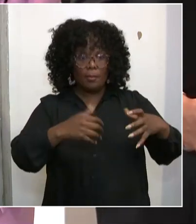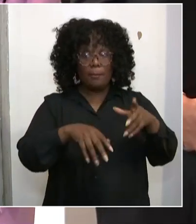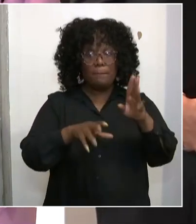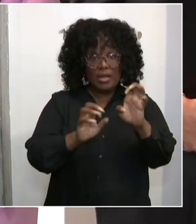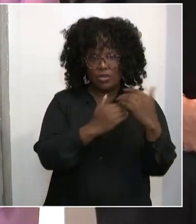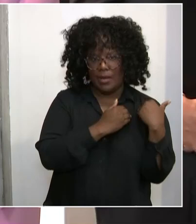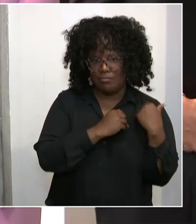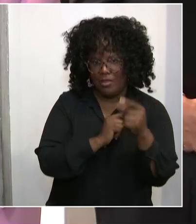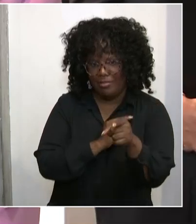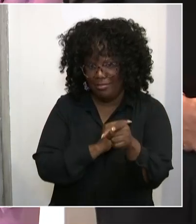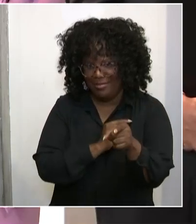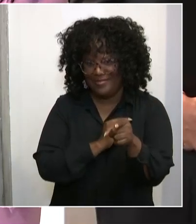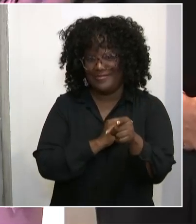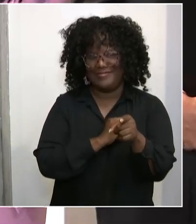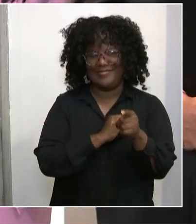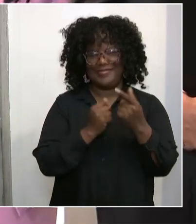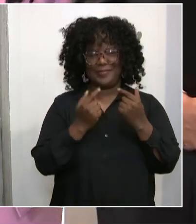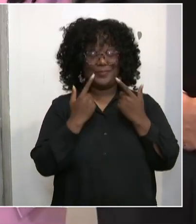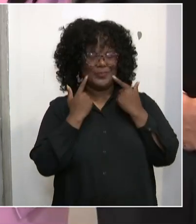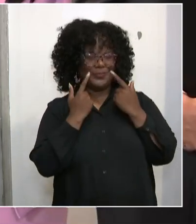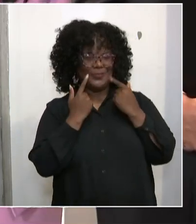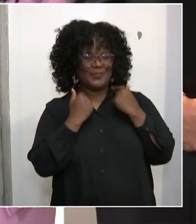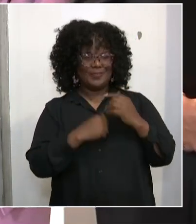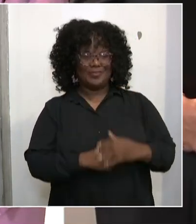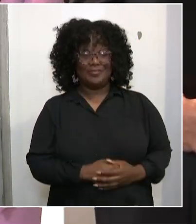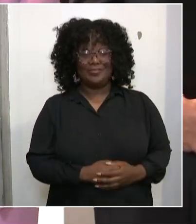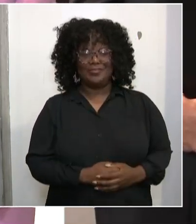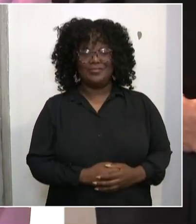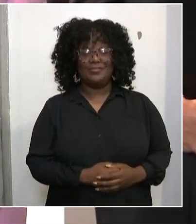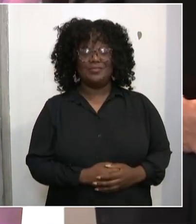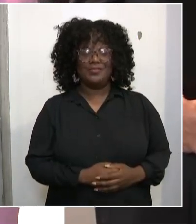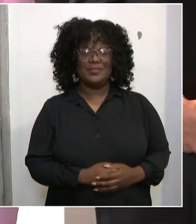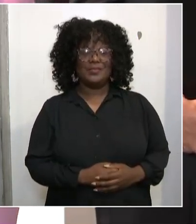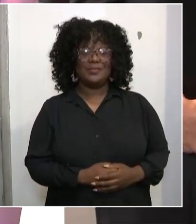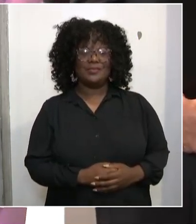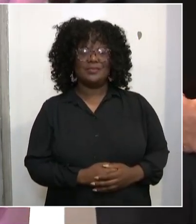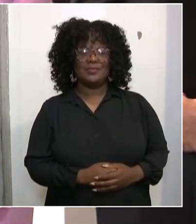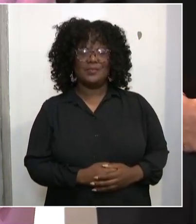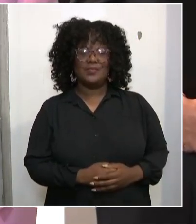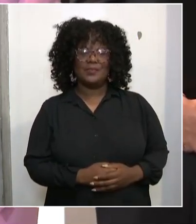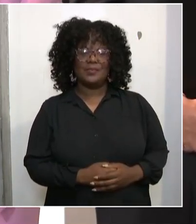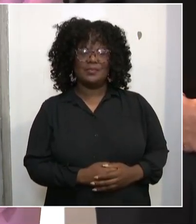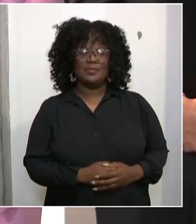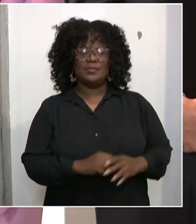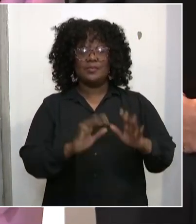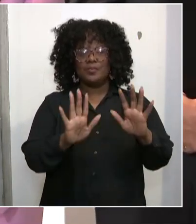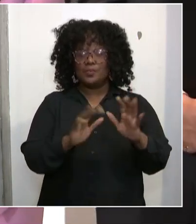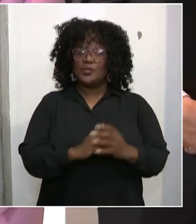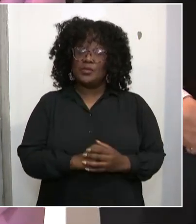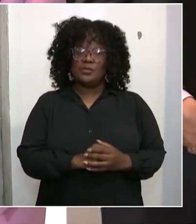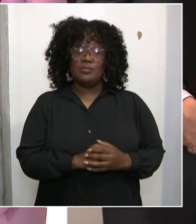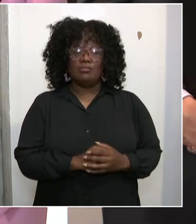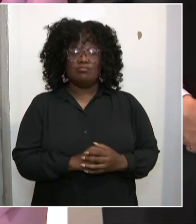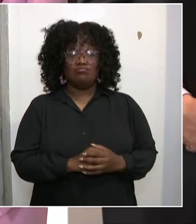Please, um. And so yeah we we feel good about that but it's also kind of you should